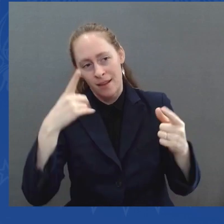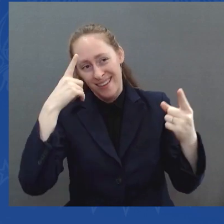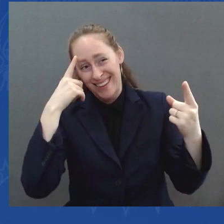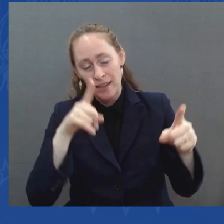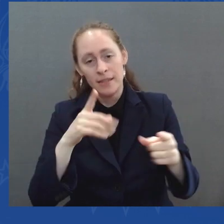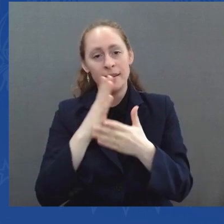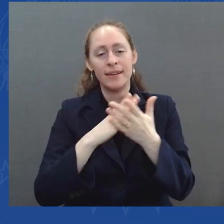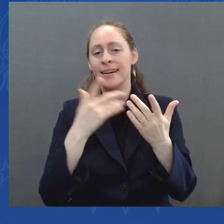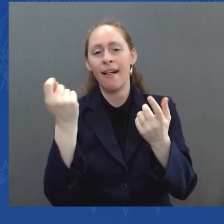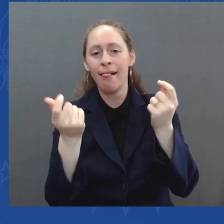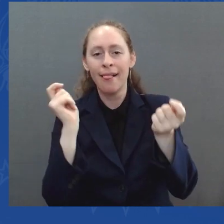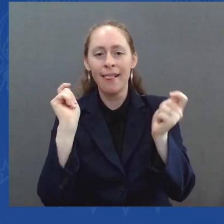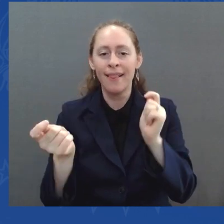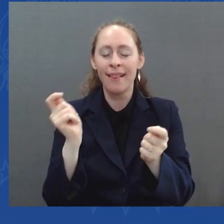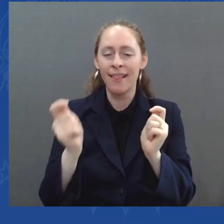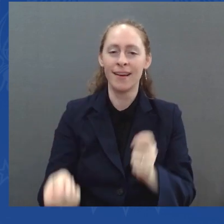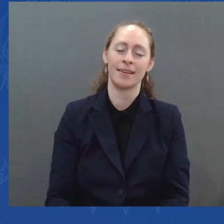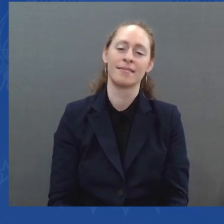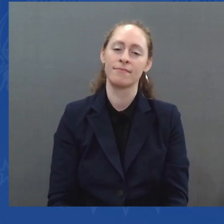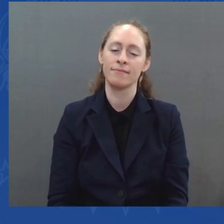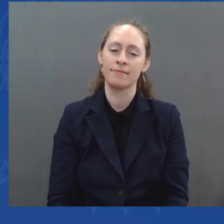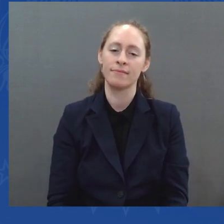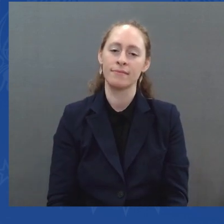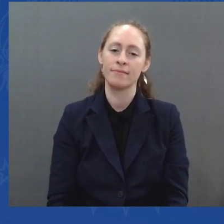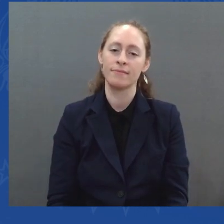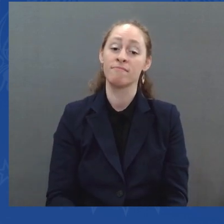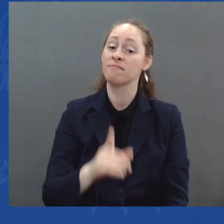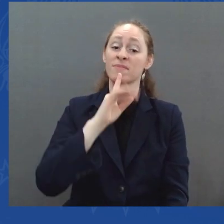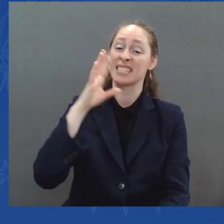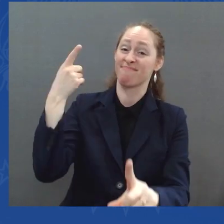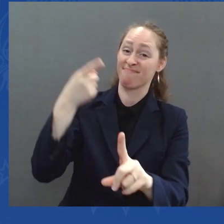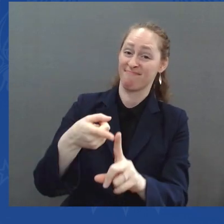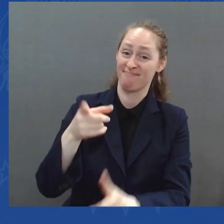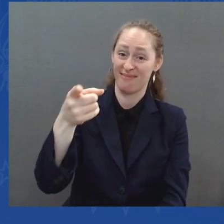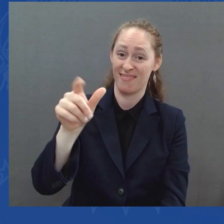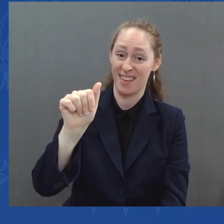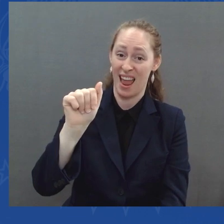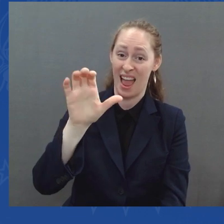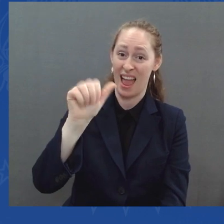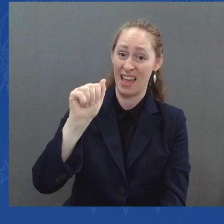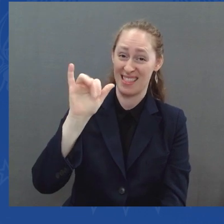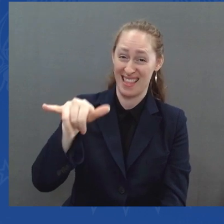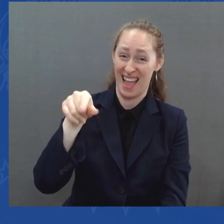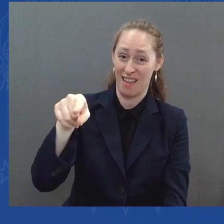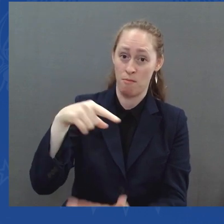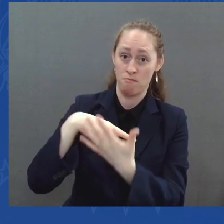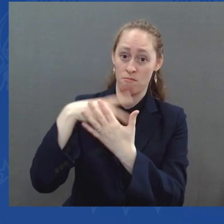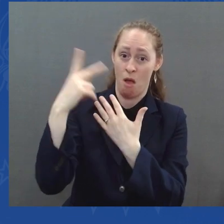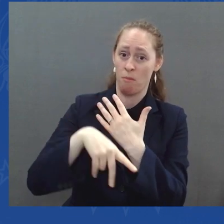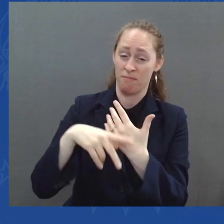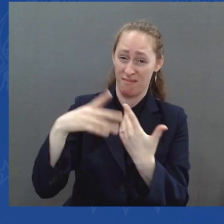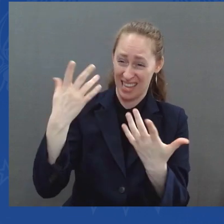that together we can improve the lives of this generation and the next.